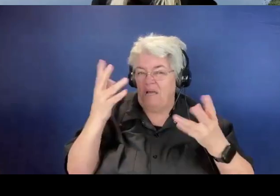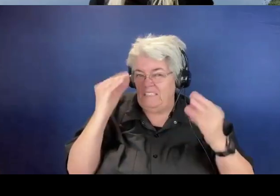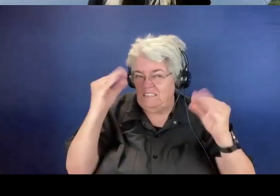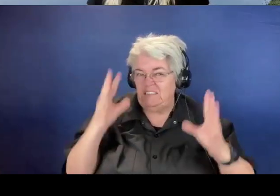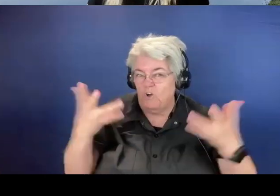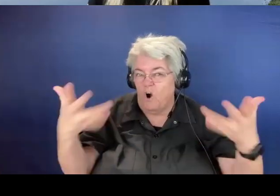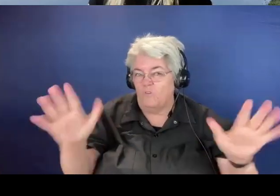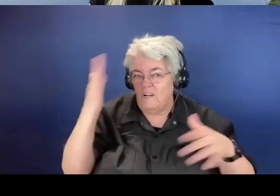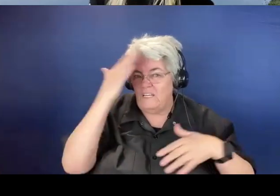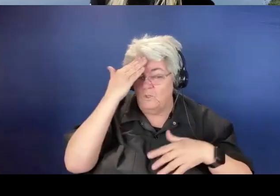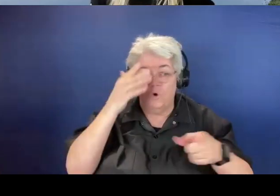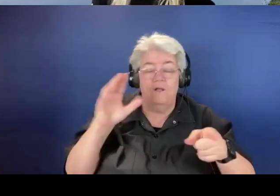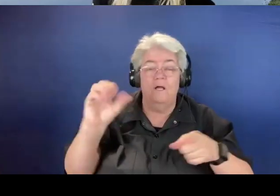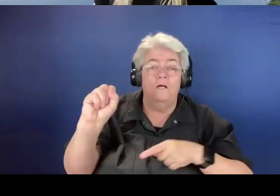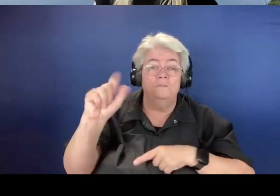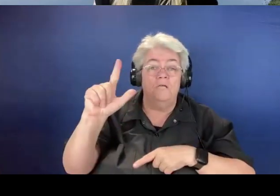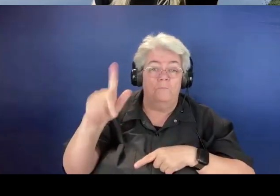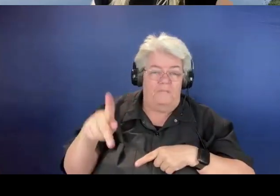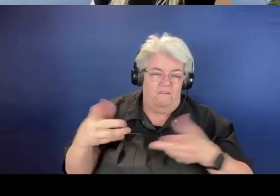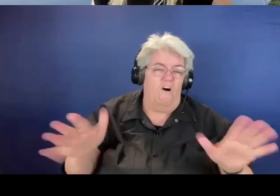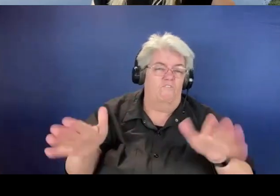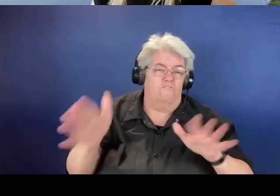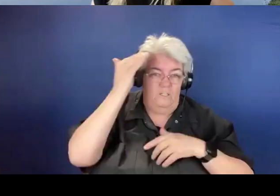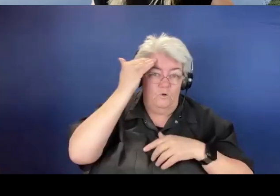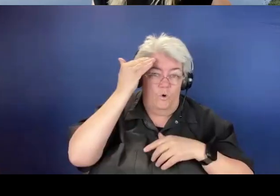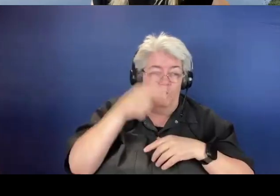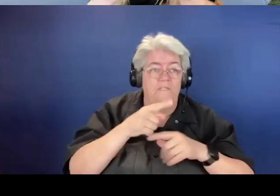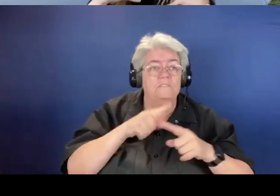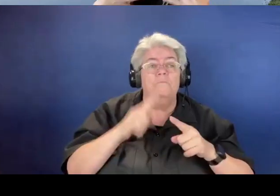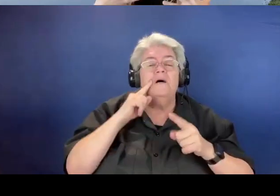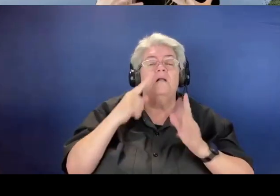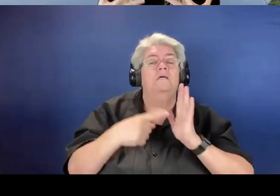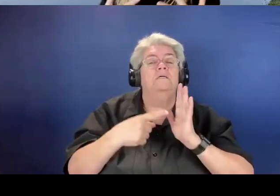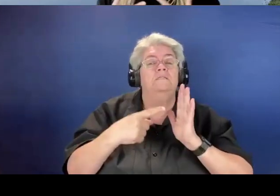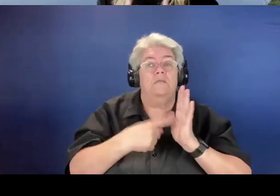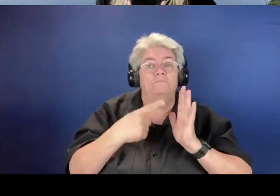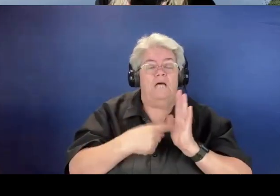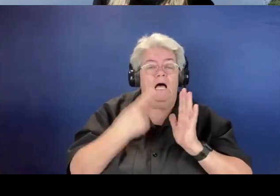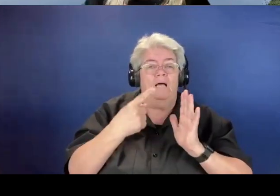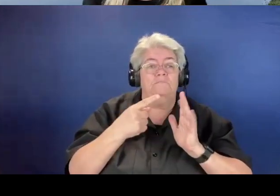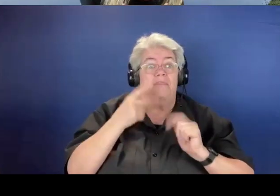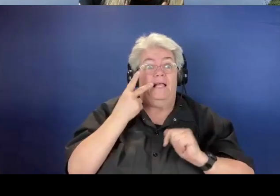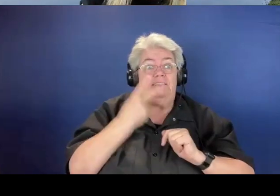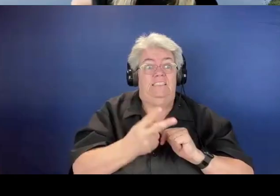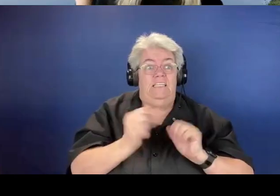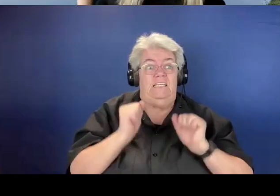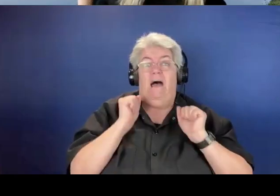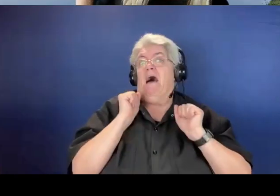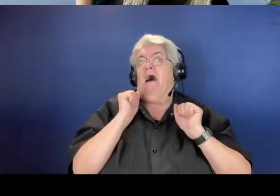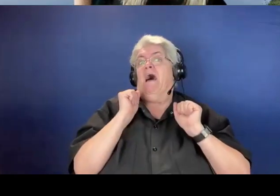I know that SLPs in the group have, but I think sometimes it breaks them out into cold sweats because they don't want to do it.